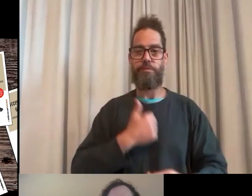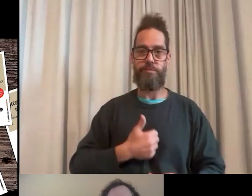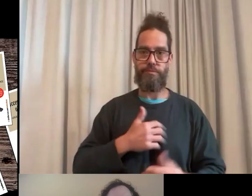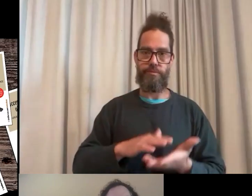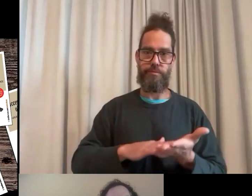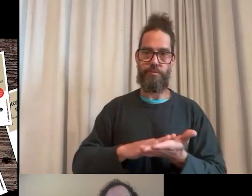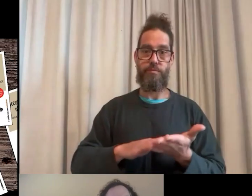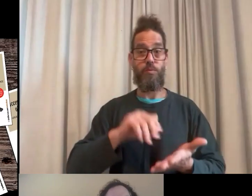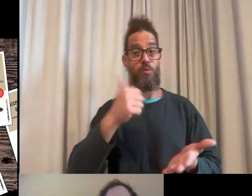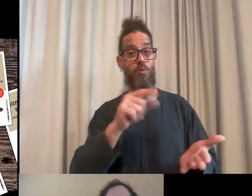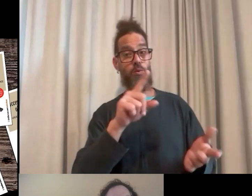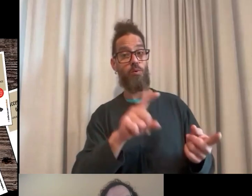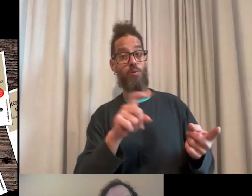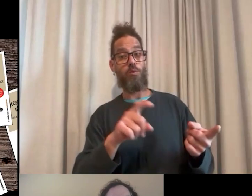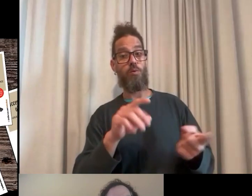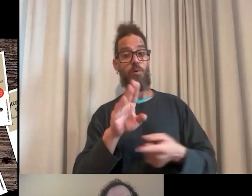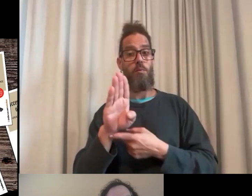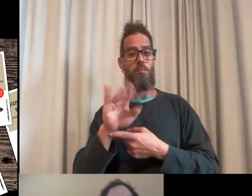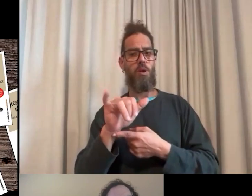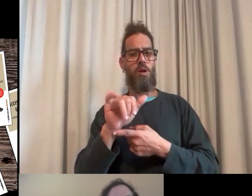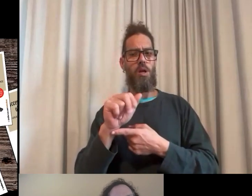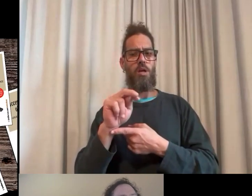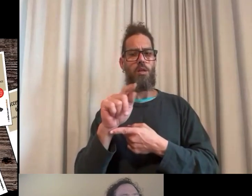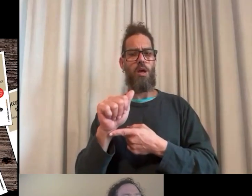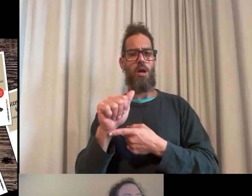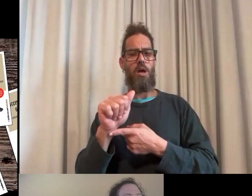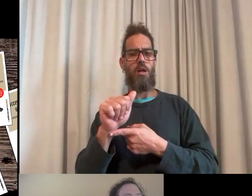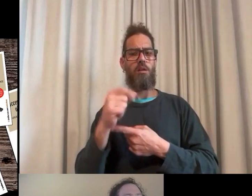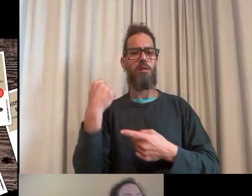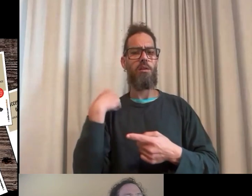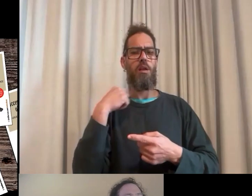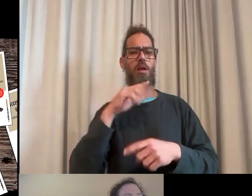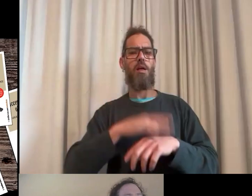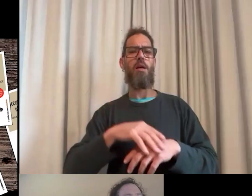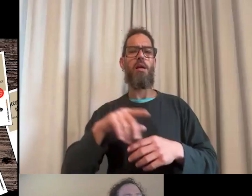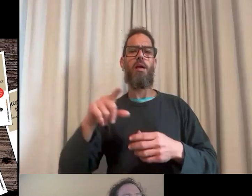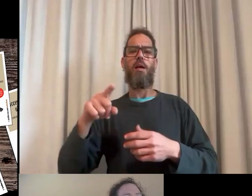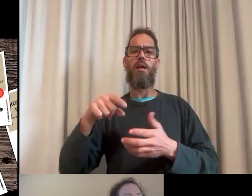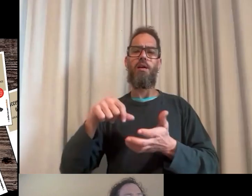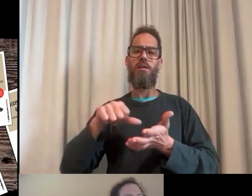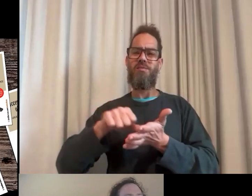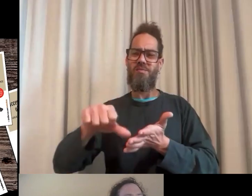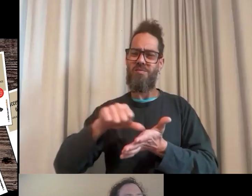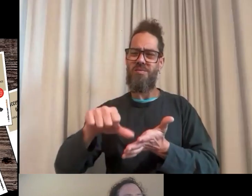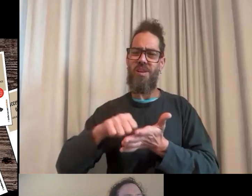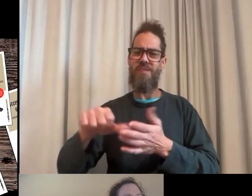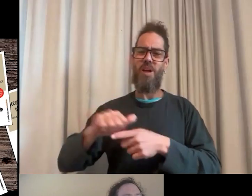And then, Benton Diarra-- the question is, regarding the part regarding procurement